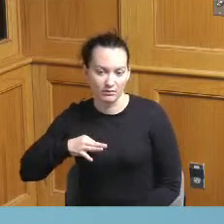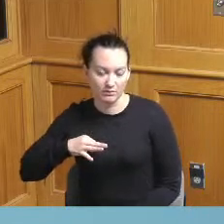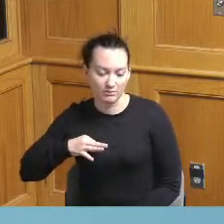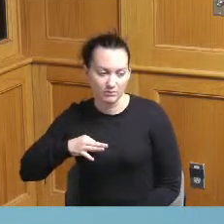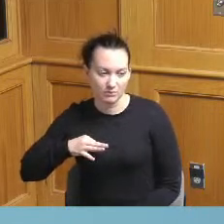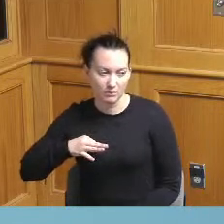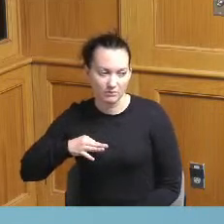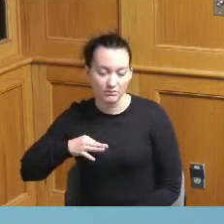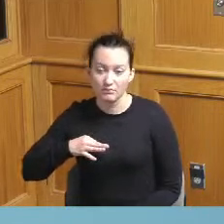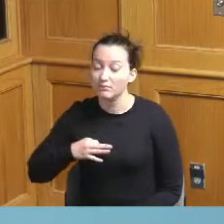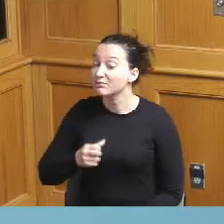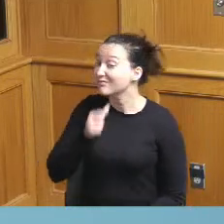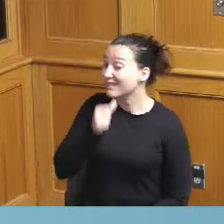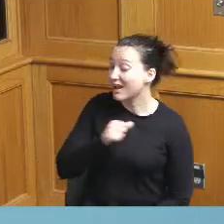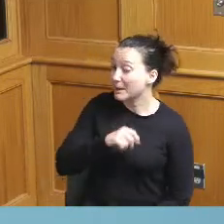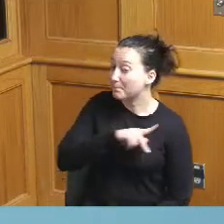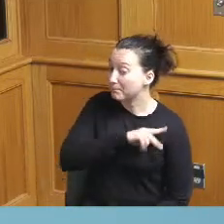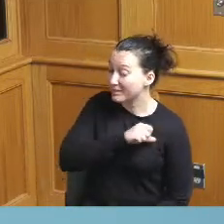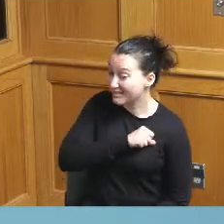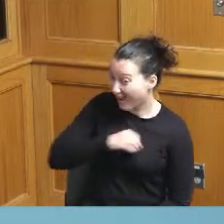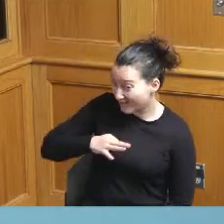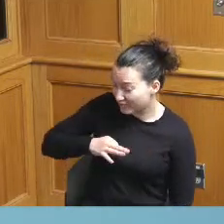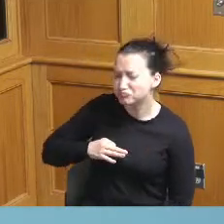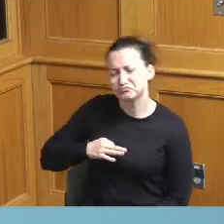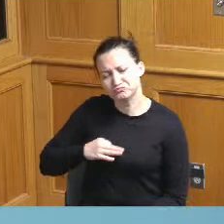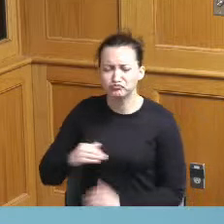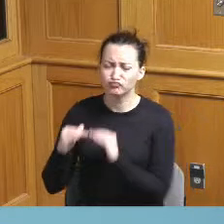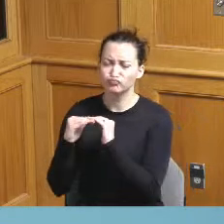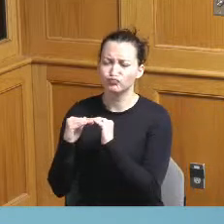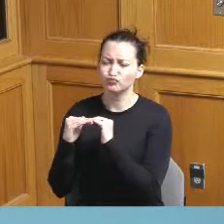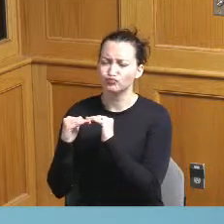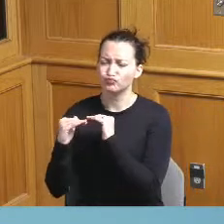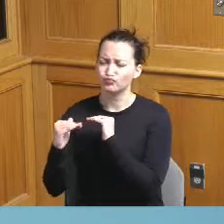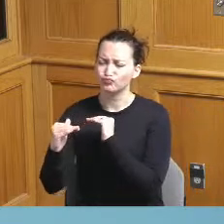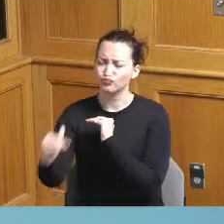the Court's non-personnel expenditures have remained fairly flat for several years as the